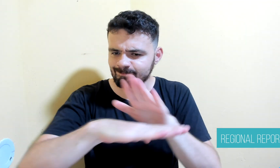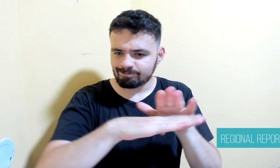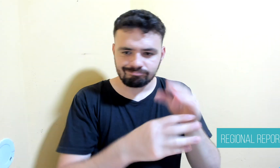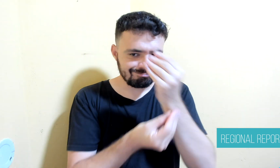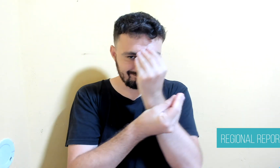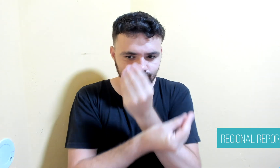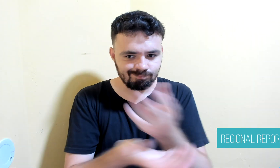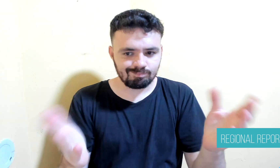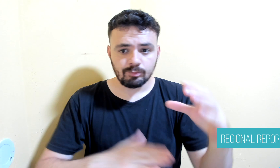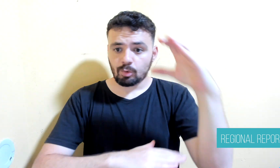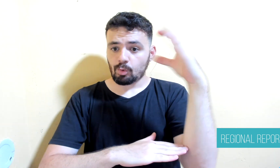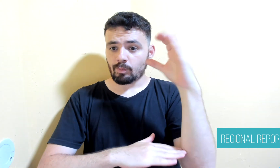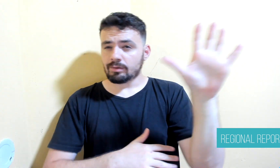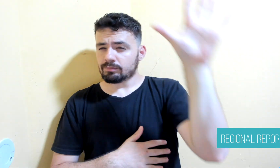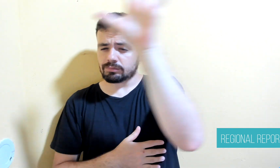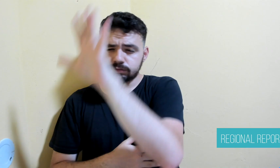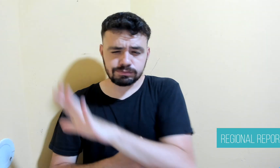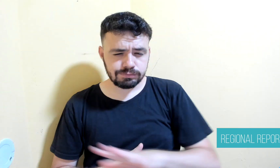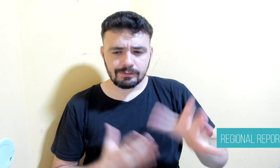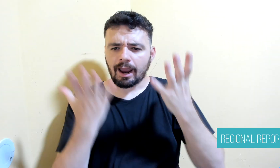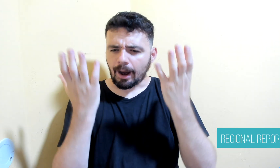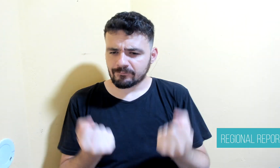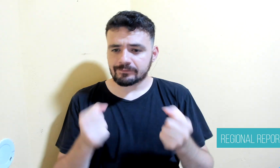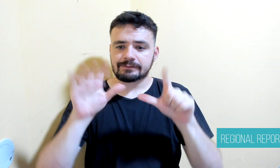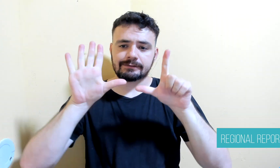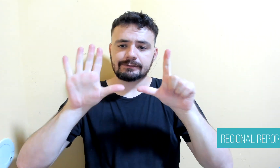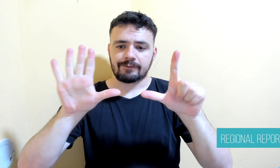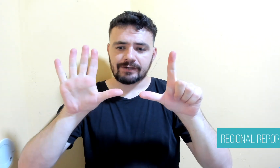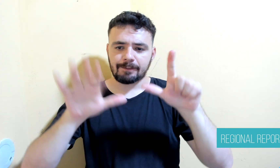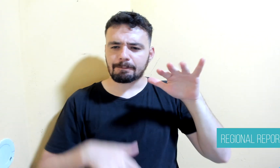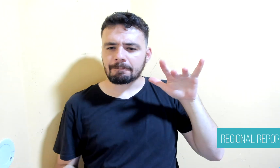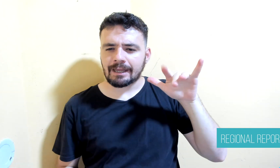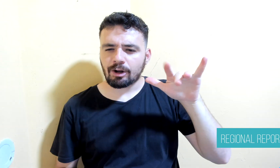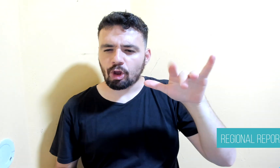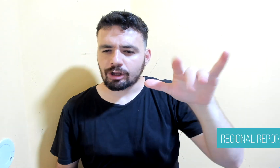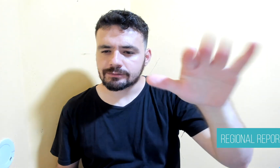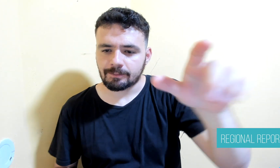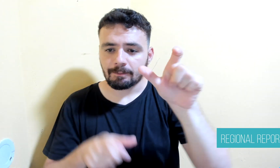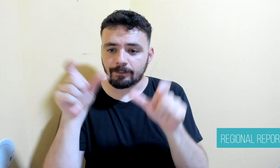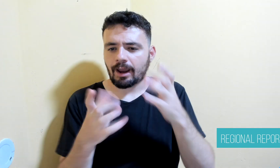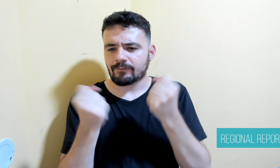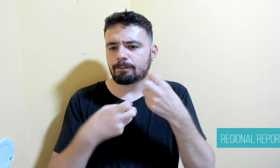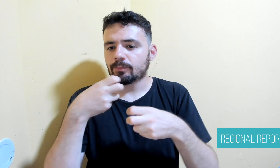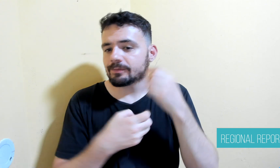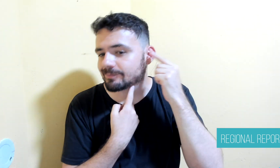of hearing damage, Grupo Destino, from the Department of Electronics